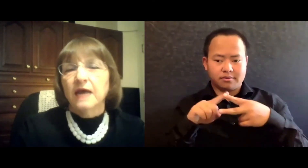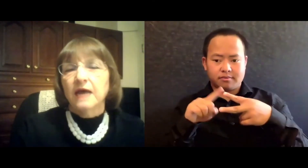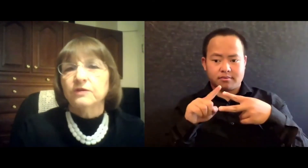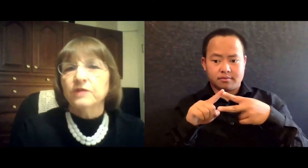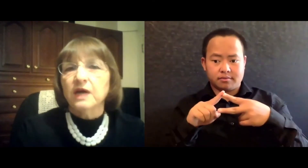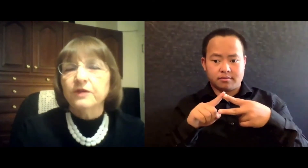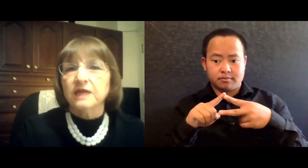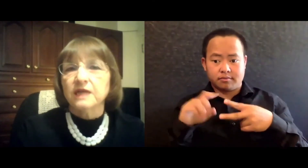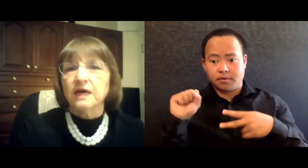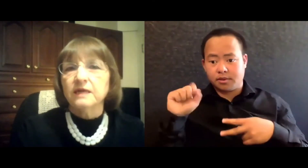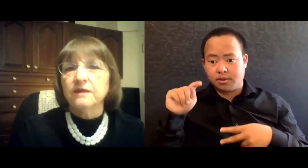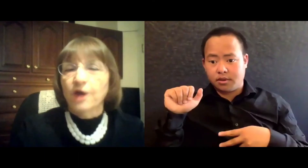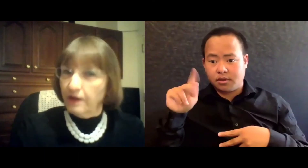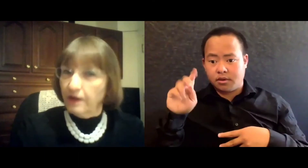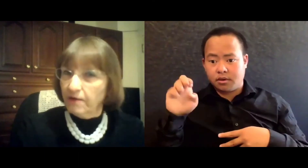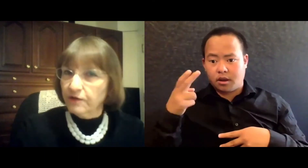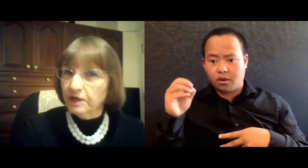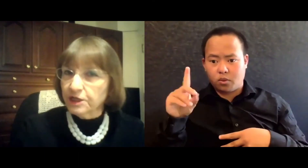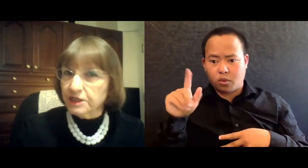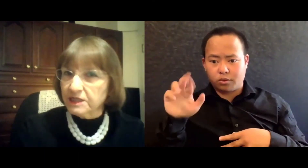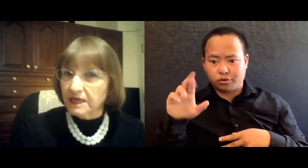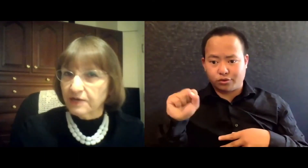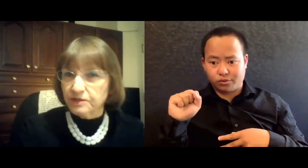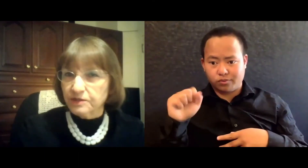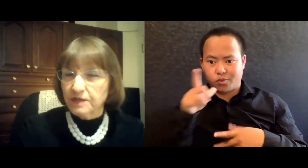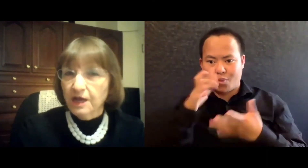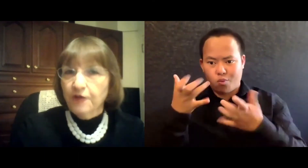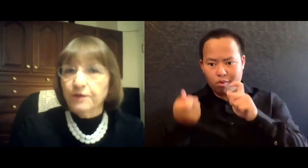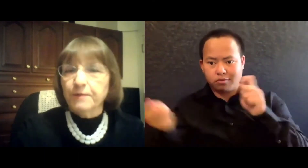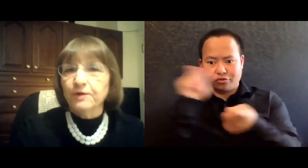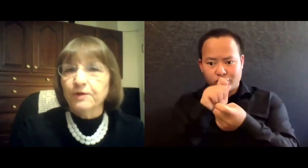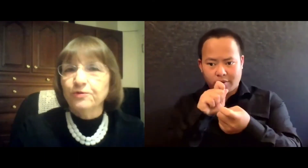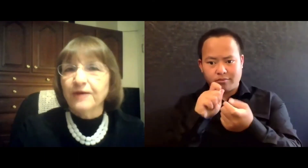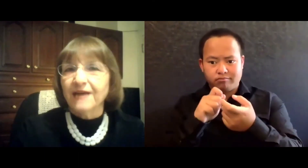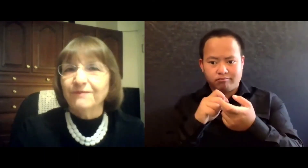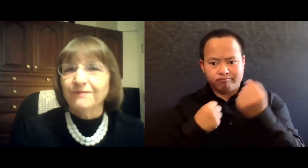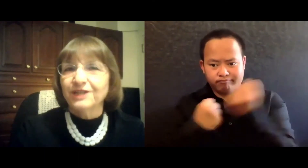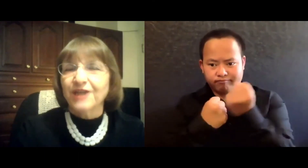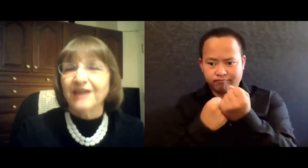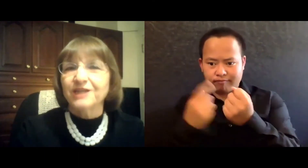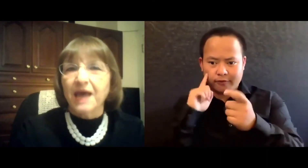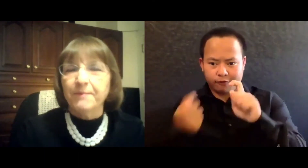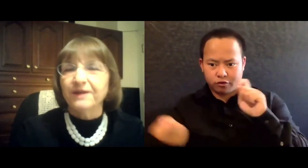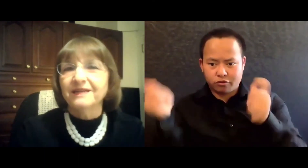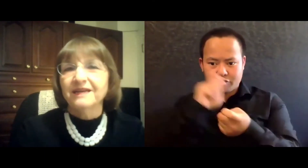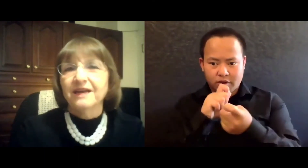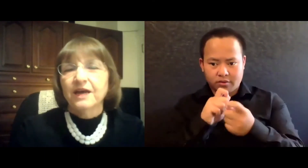And on the other side, there are the legislators, the people who can make change happen